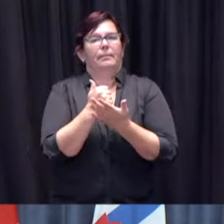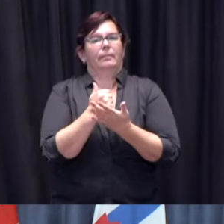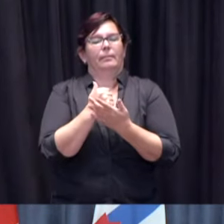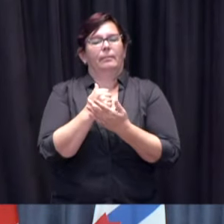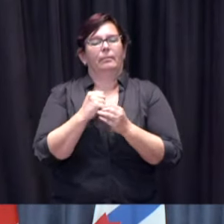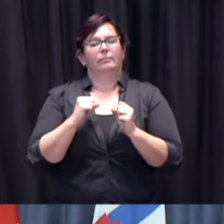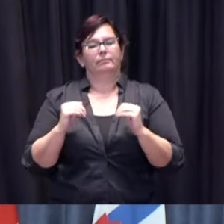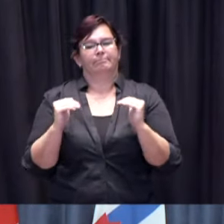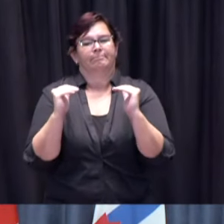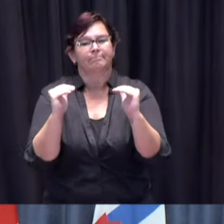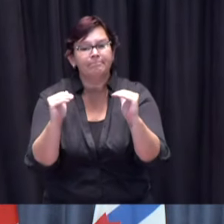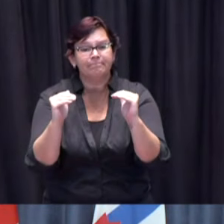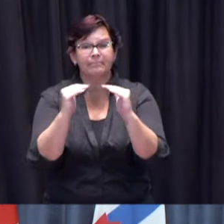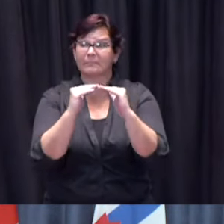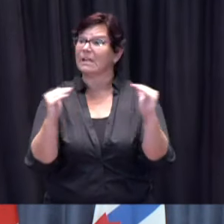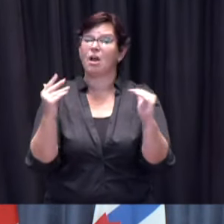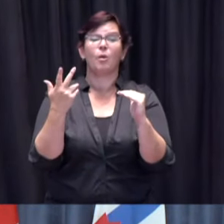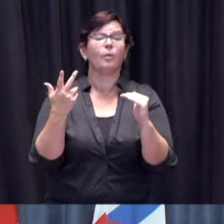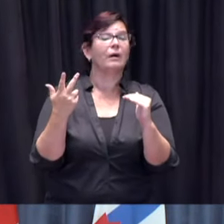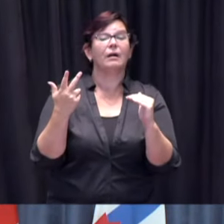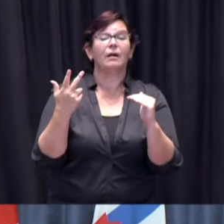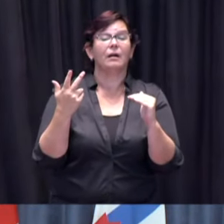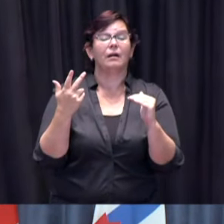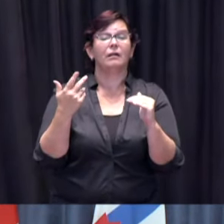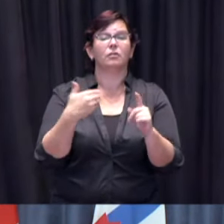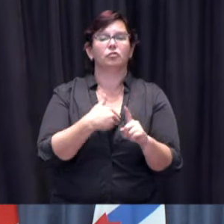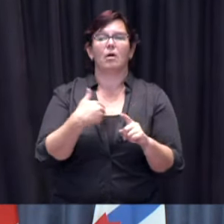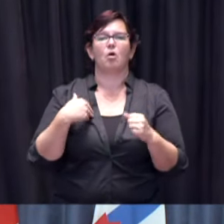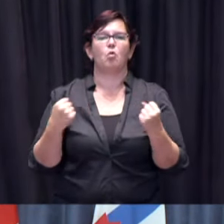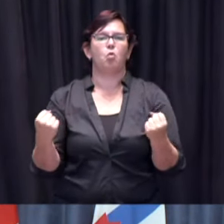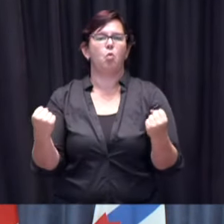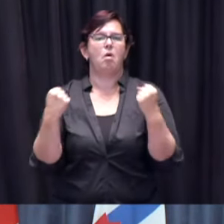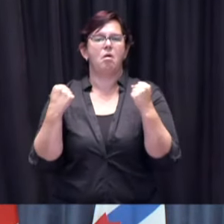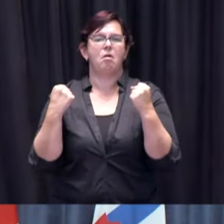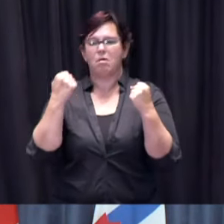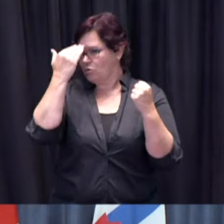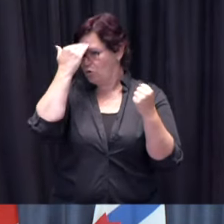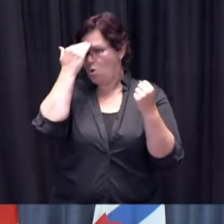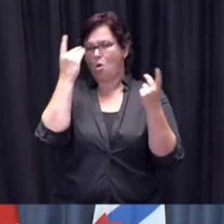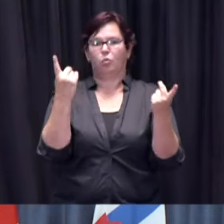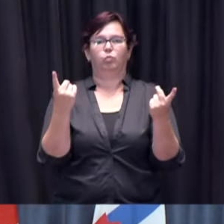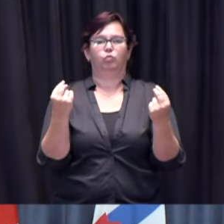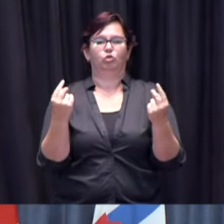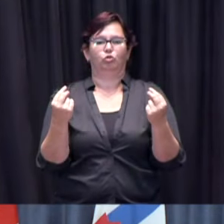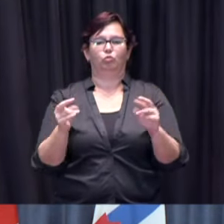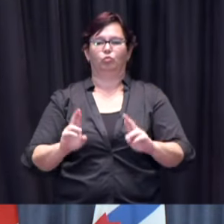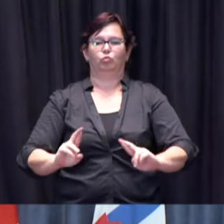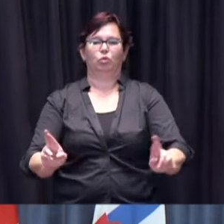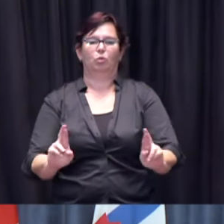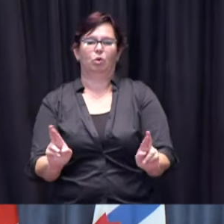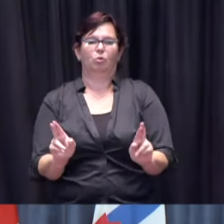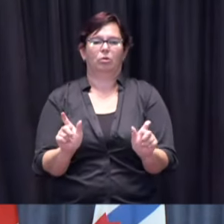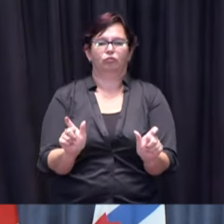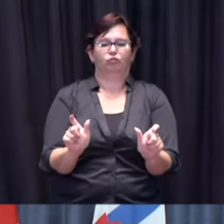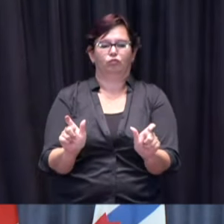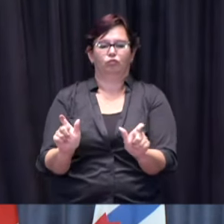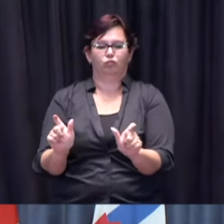Toronto's in the best possible position and also to help us prevent a significant second wave. Mayor Tory: Want to say a word about business Michael